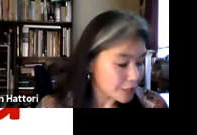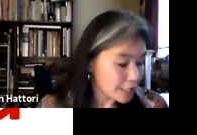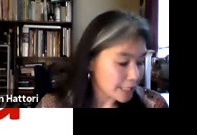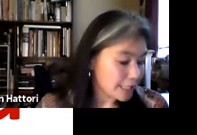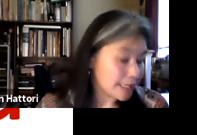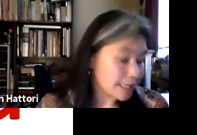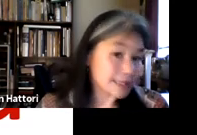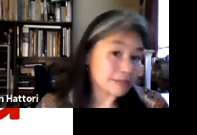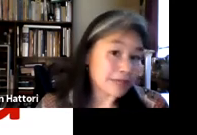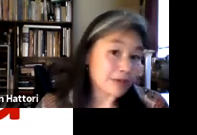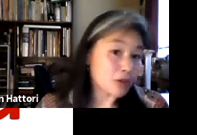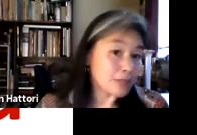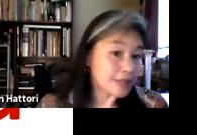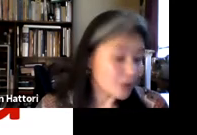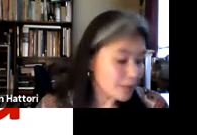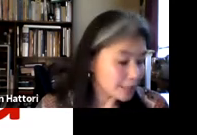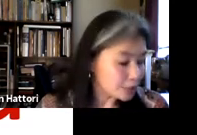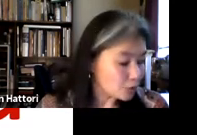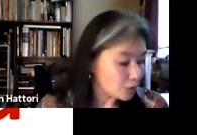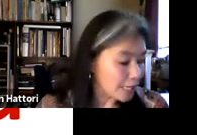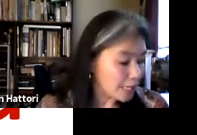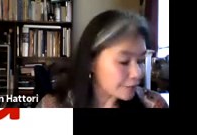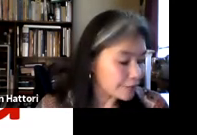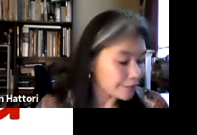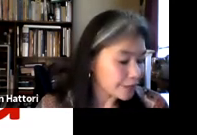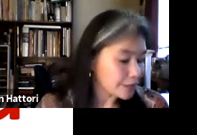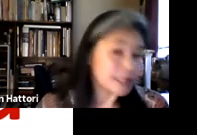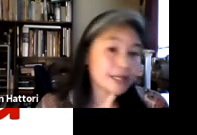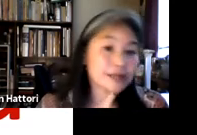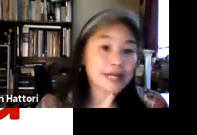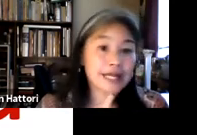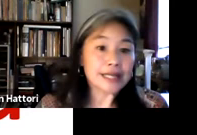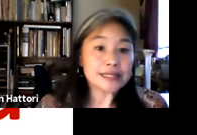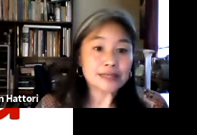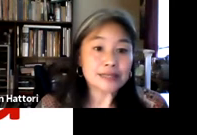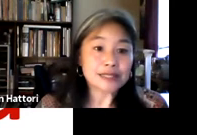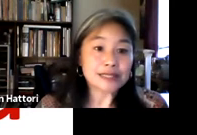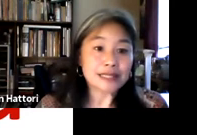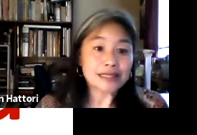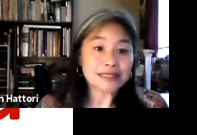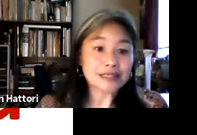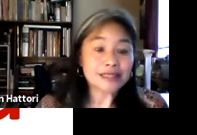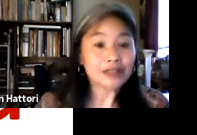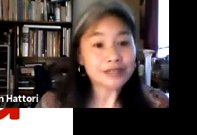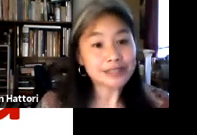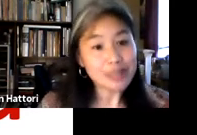lived. There's a wonderful woman who does research on the camps and she's been trying to track down who lived where she did